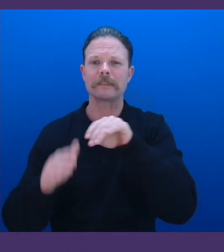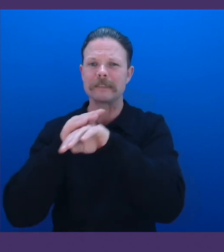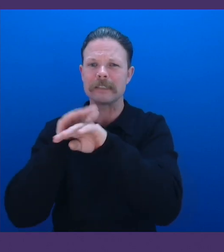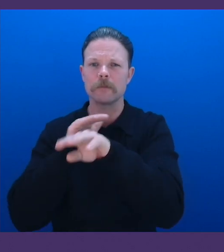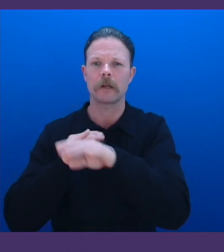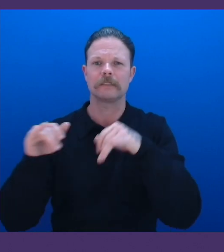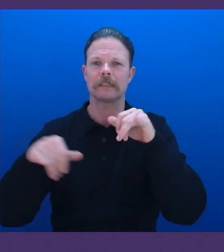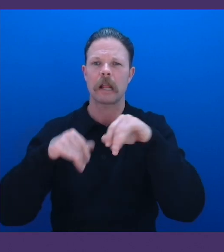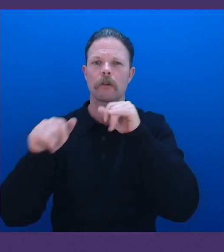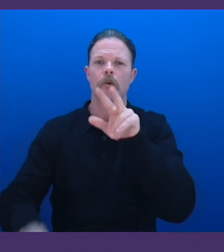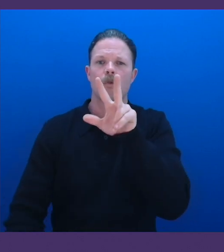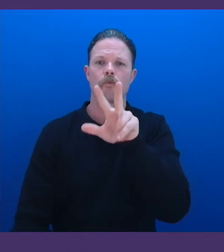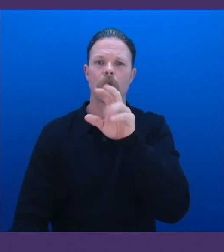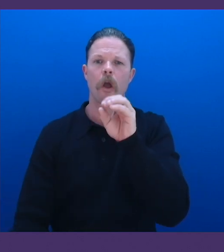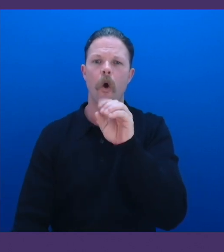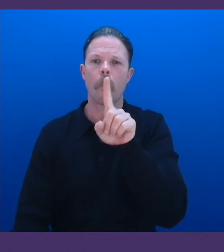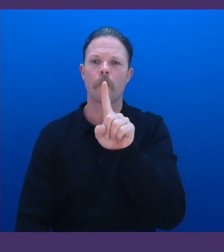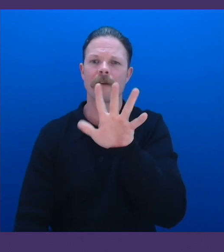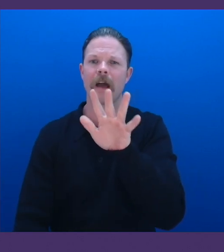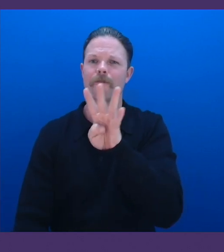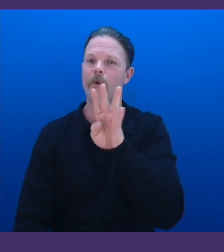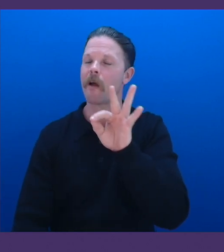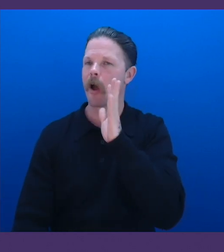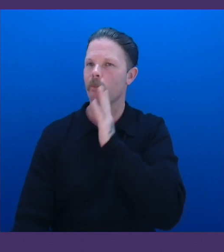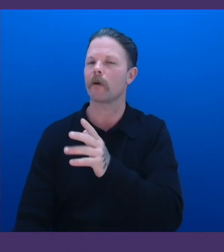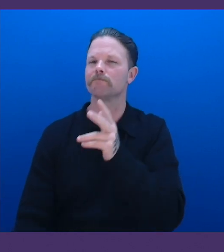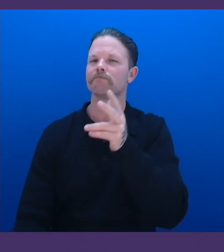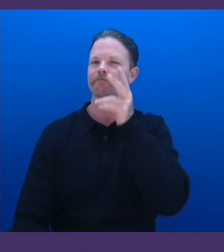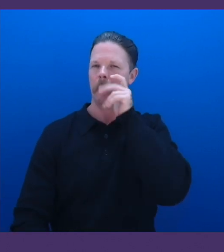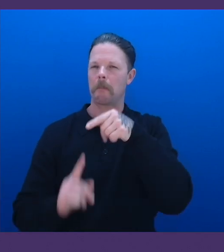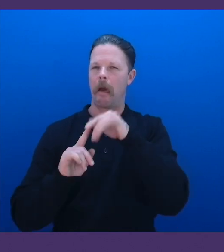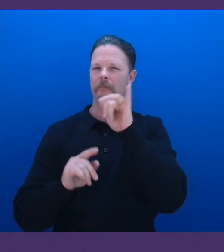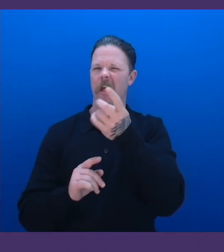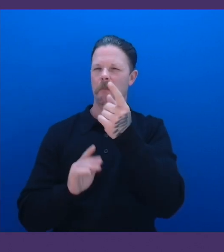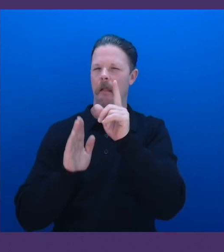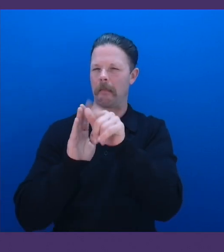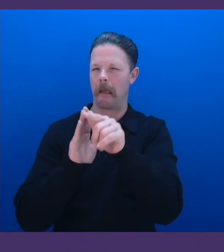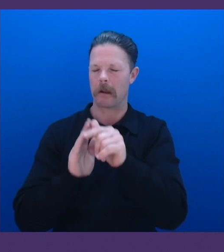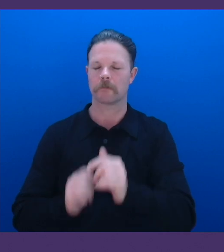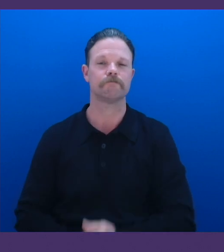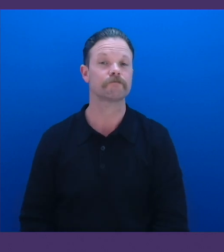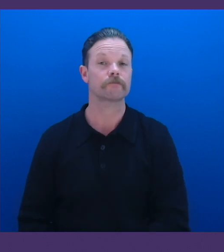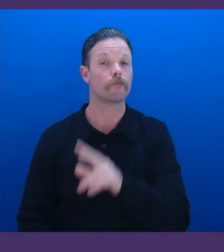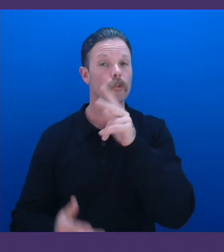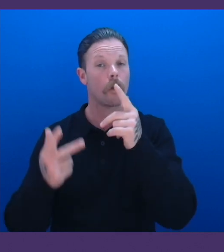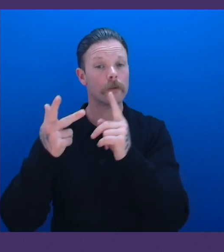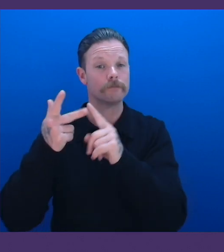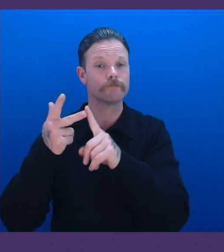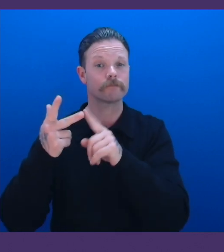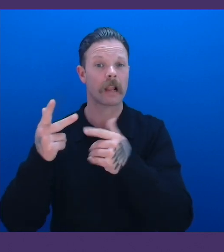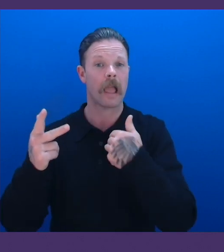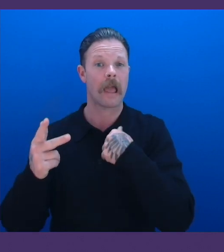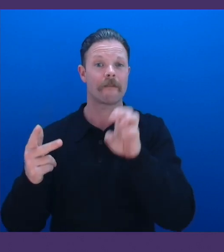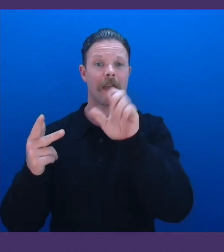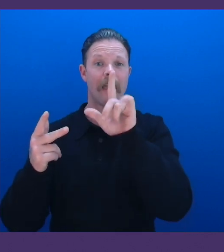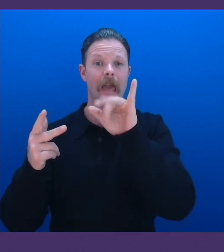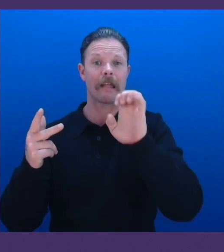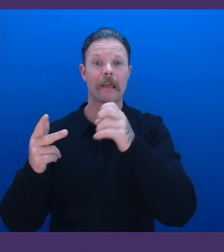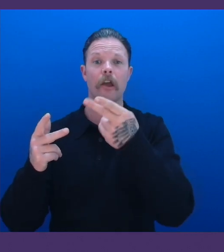We'll hear a little bit more about that later. And third, we have Alli Hirt joining us from Seattle. Hello, Alli.